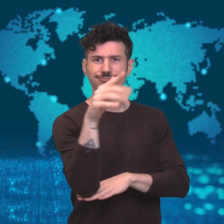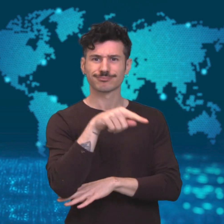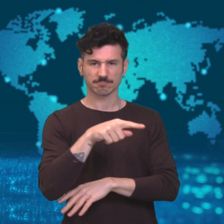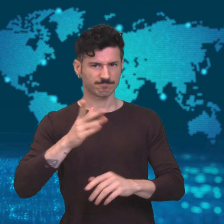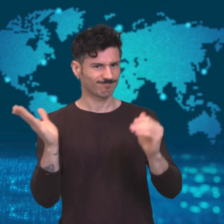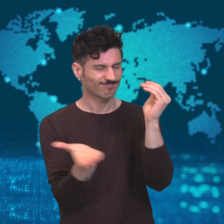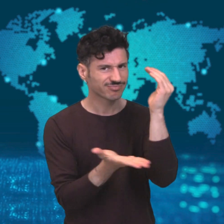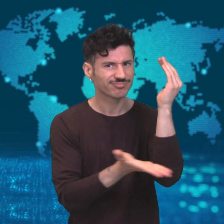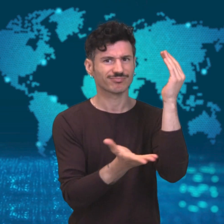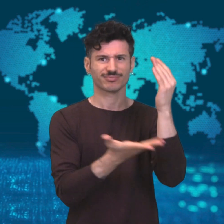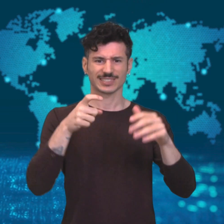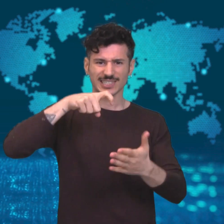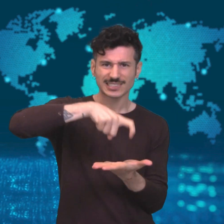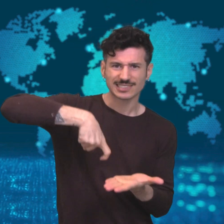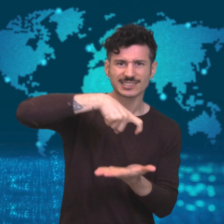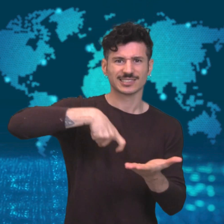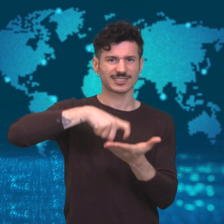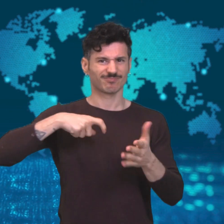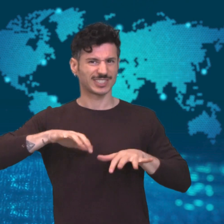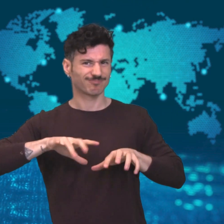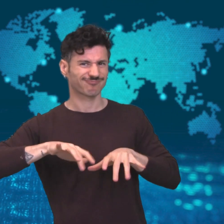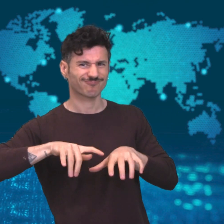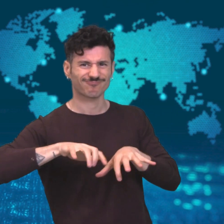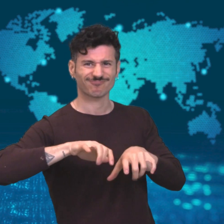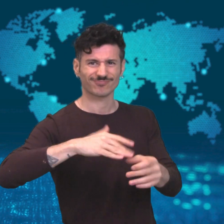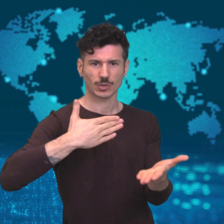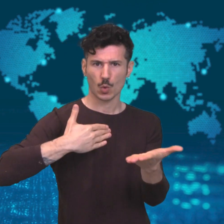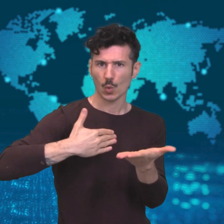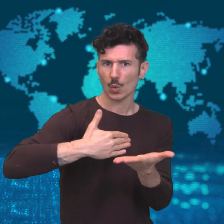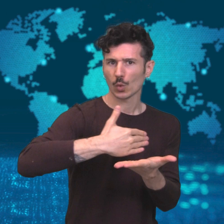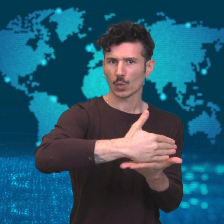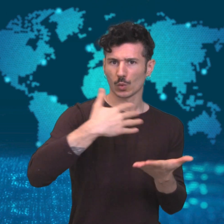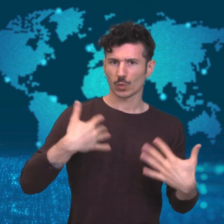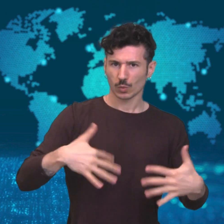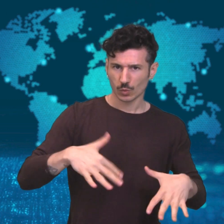logging and mining operations have destroyed